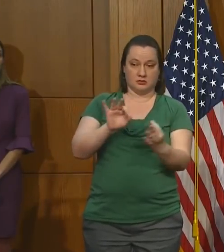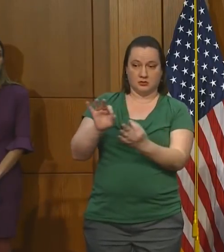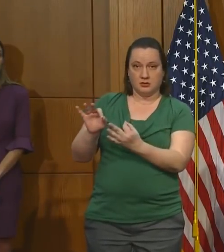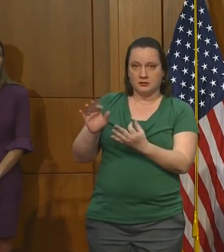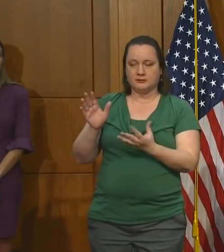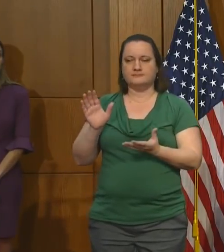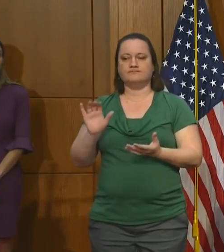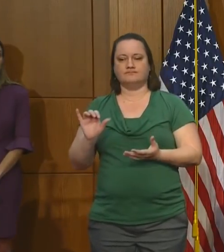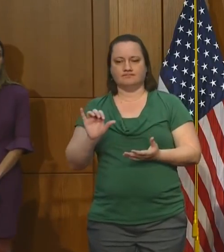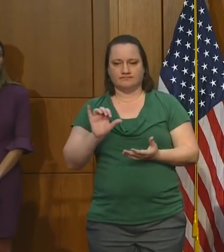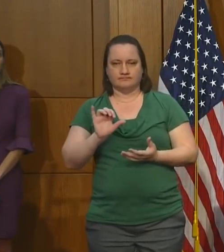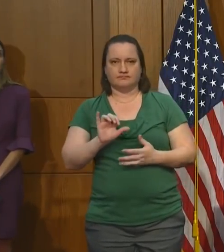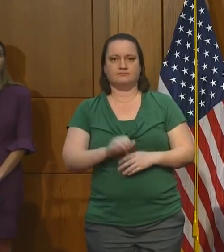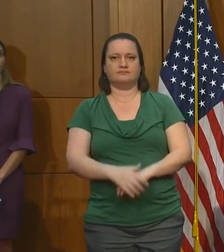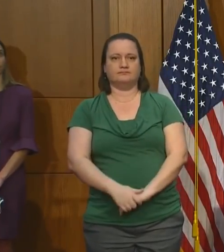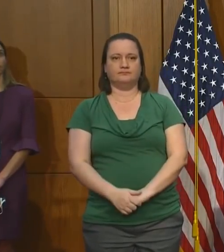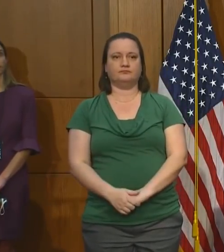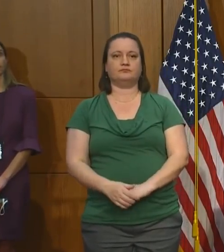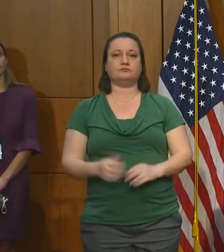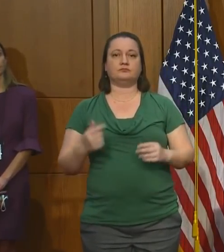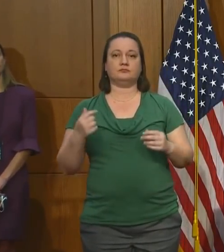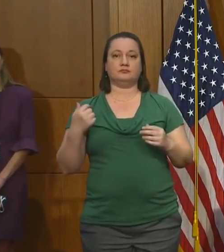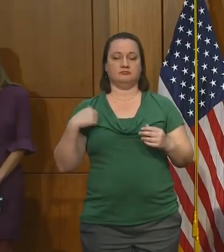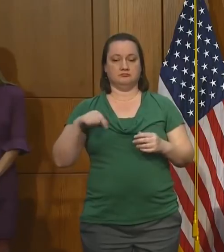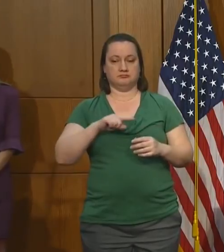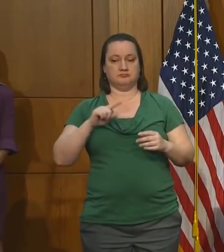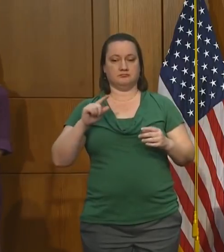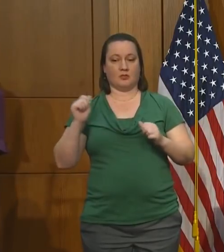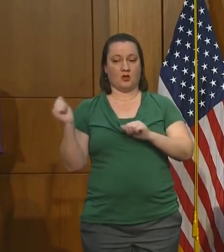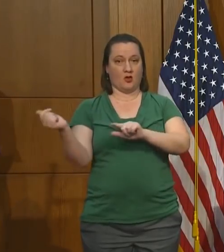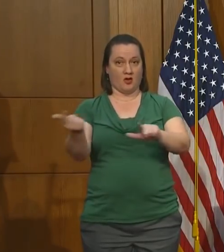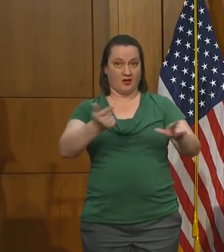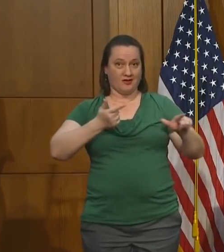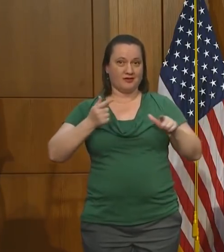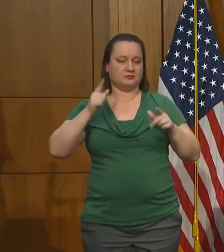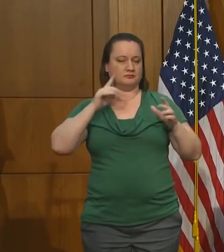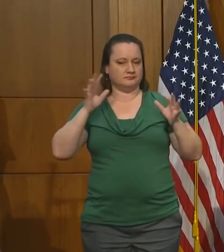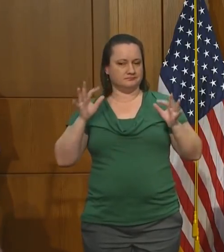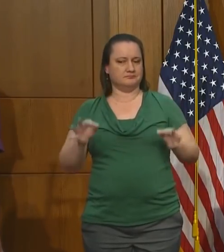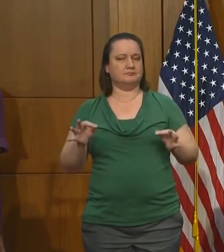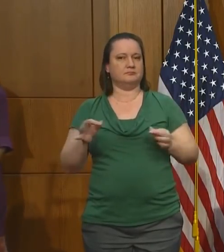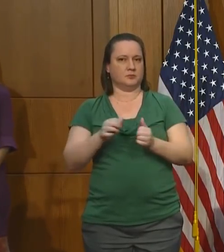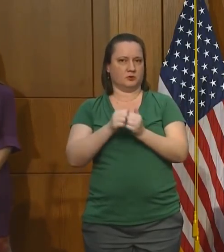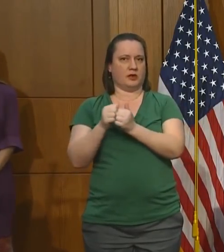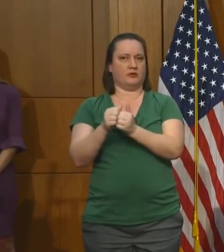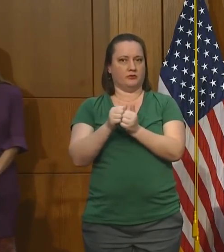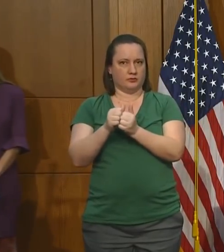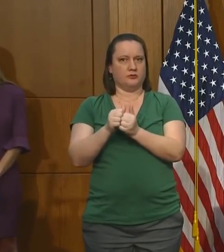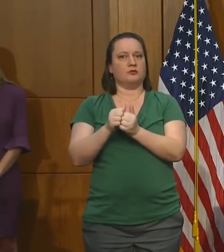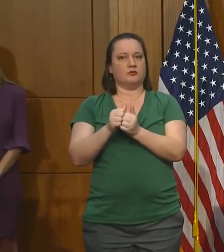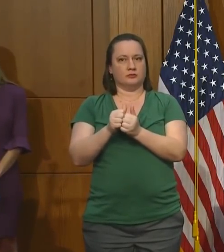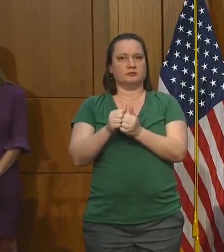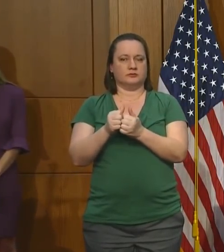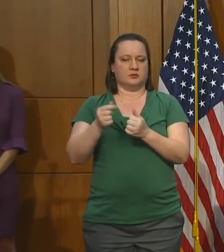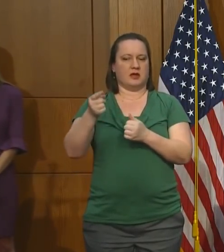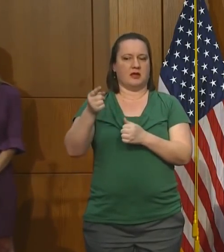WITH PERCENT THE PATH. RICK IT HAD AT THIS A MATTER. WITH OUR RESTAURANT OWNERS LOT OF THEIR IN TILE HAVE TO AND TAKE INTO A